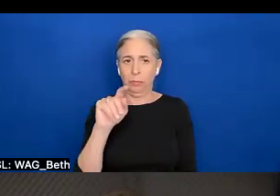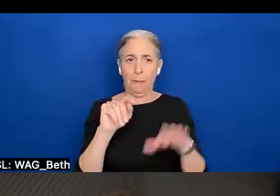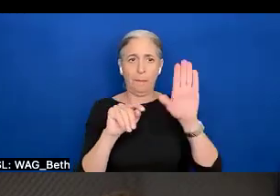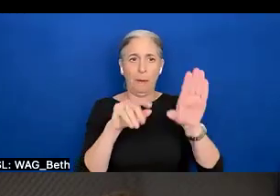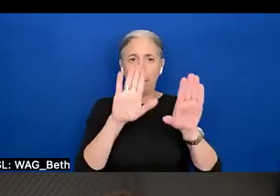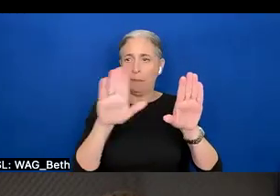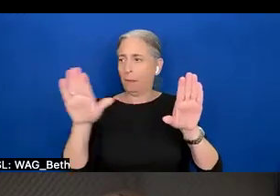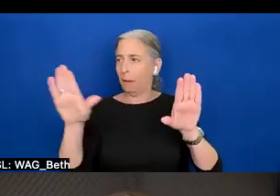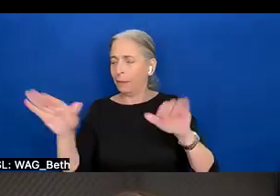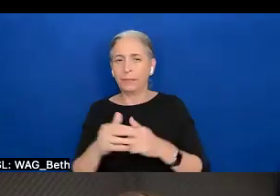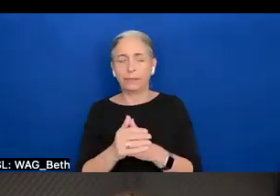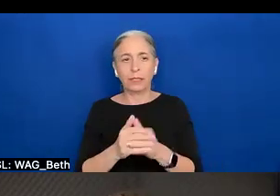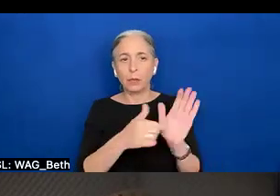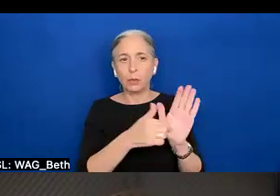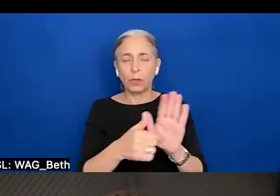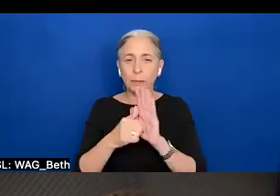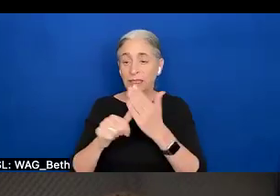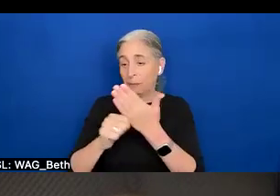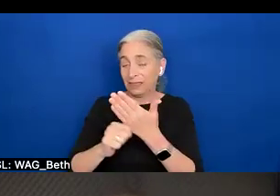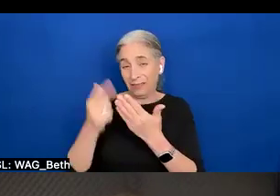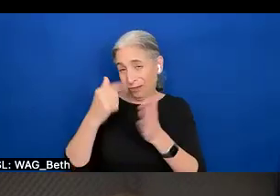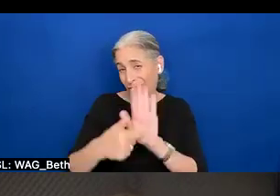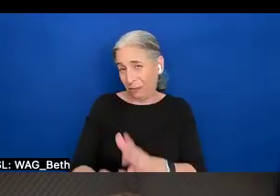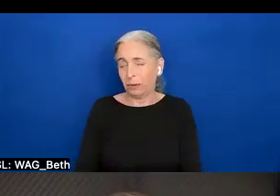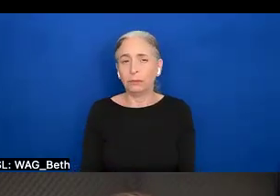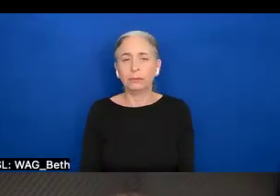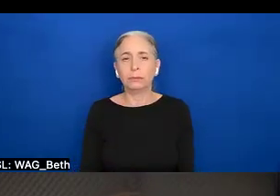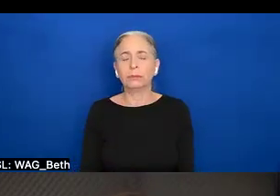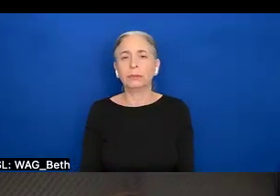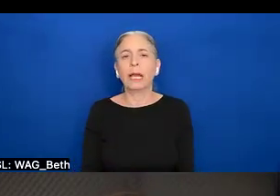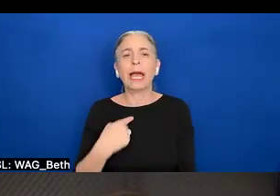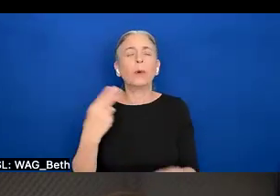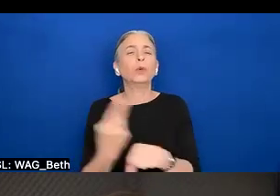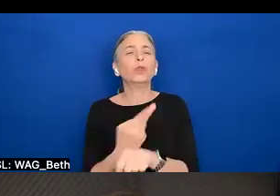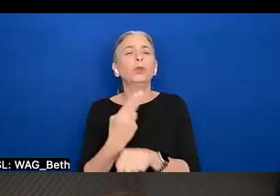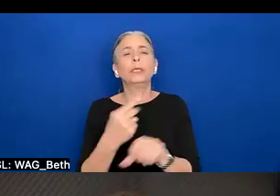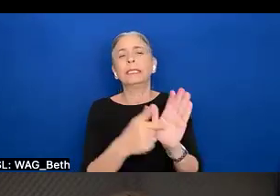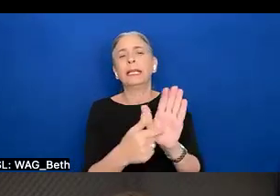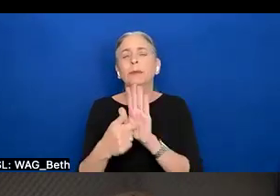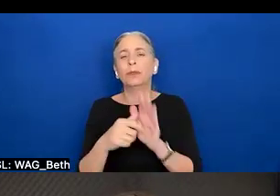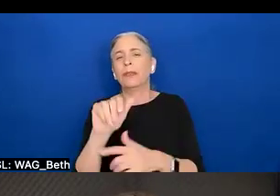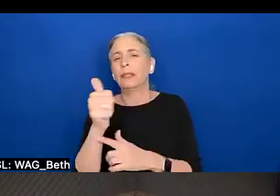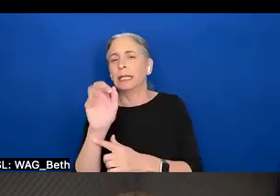And it represent a magazine, for example, that I am going to use to demonstrate the ten tips.